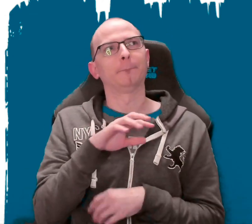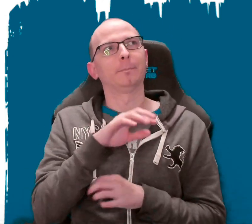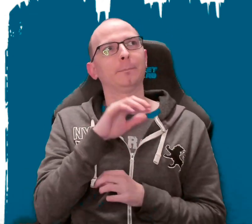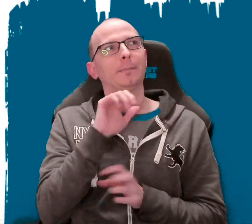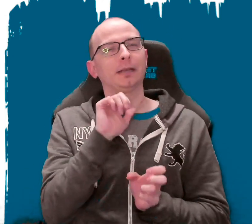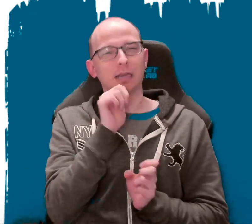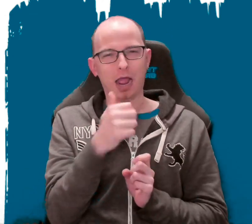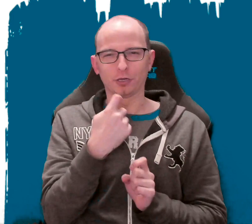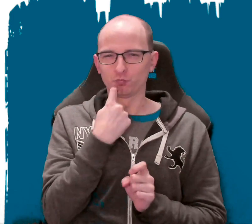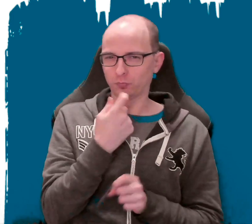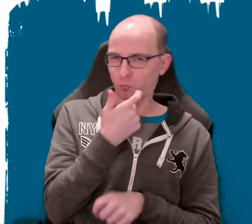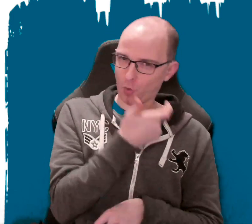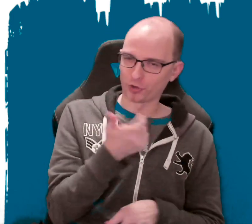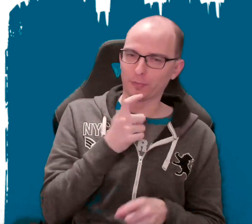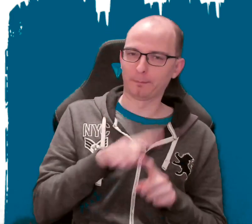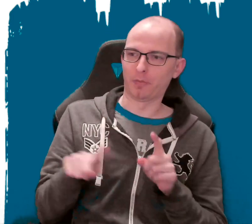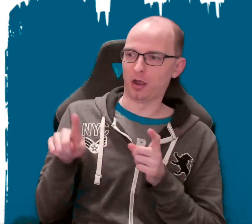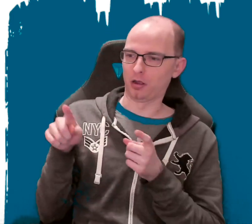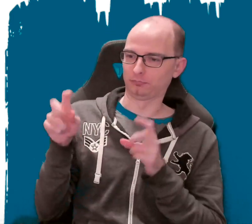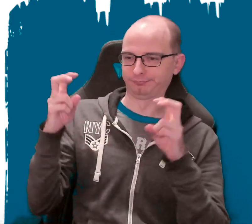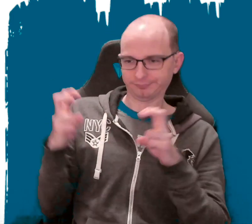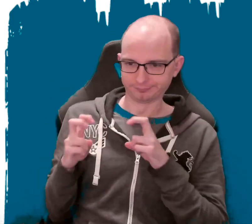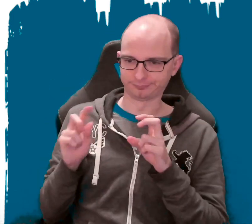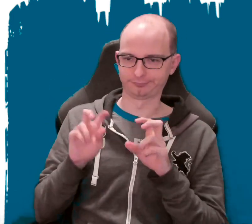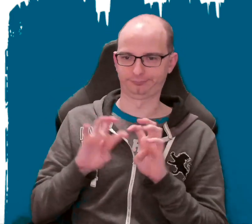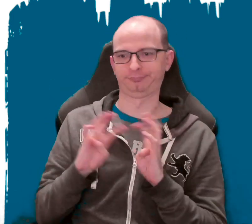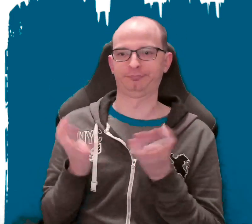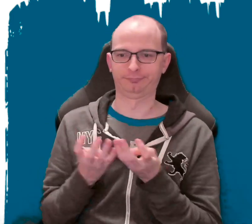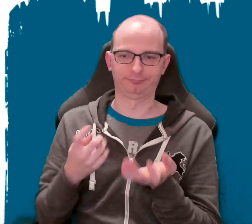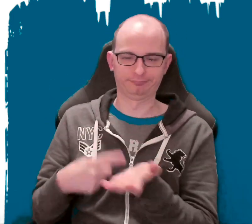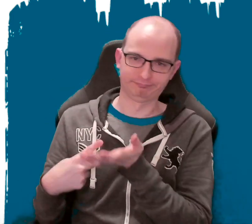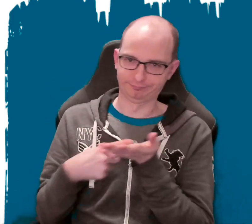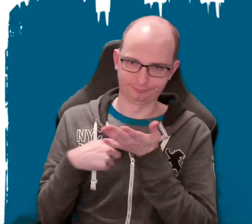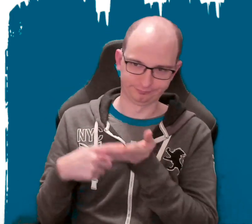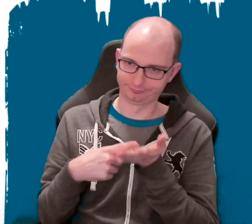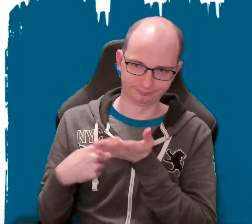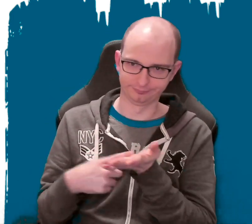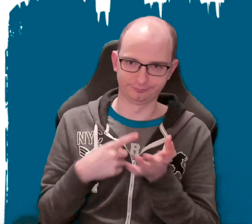Then it’s the group discussion to determine if the films meet the criteria -